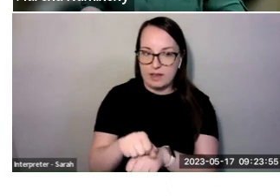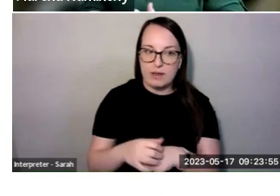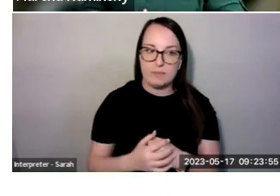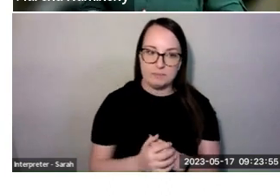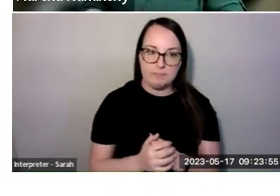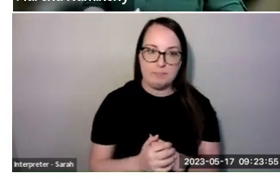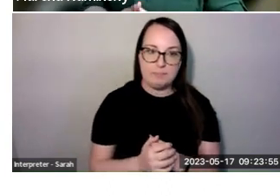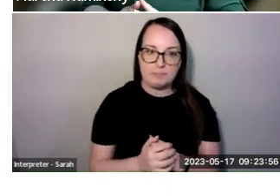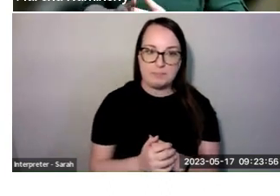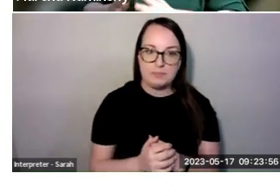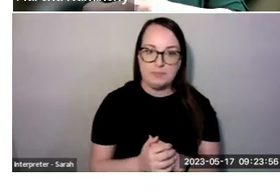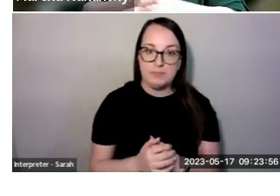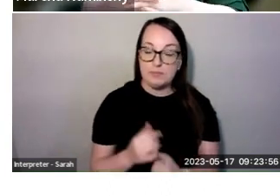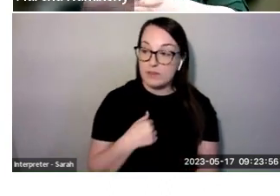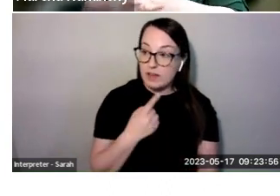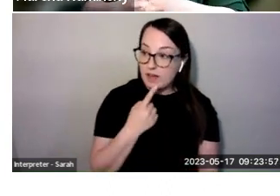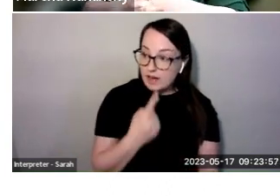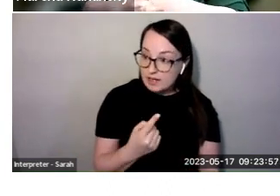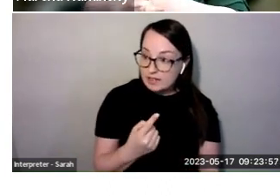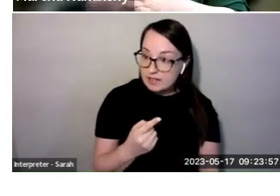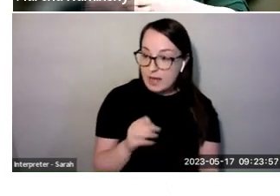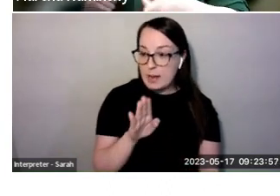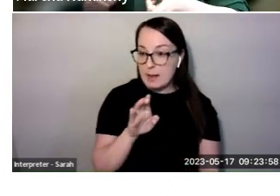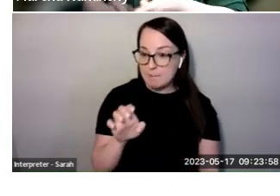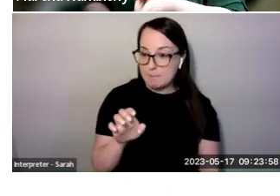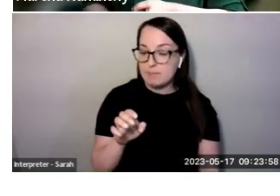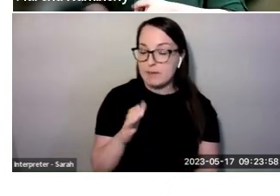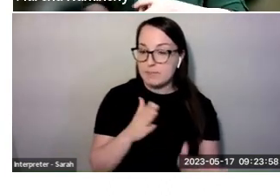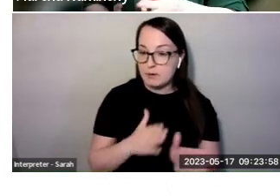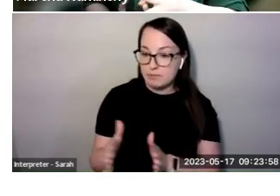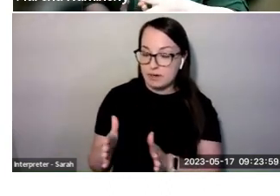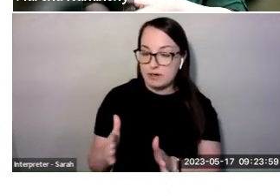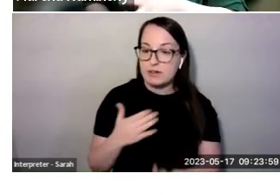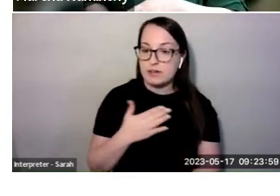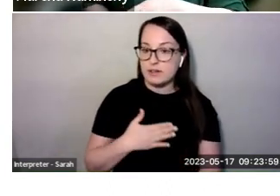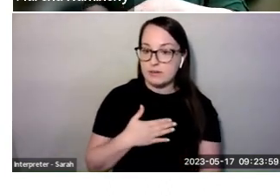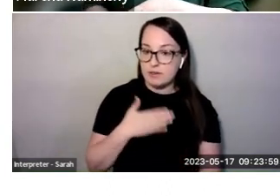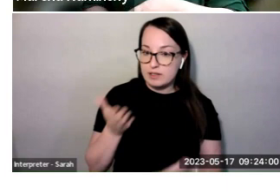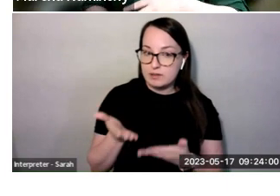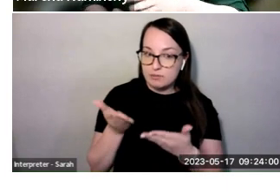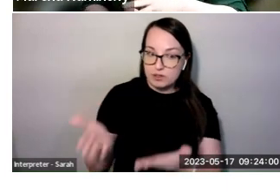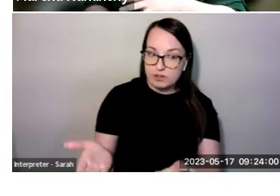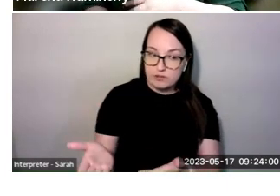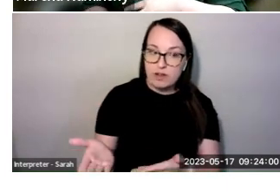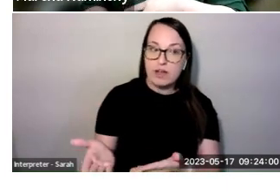of the assignment.